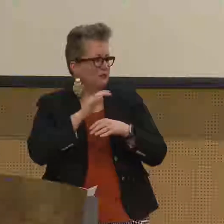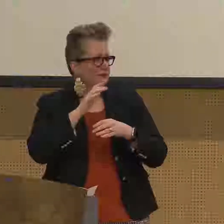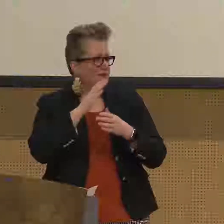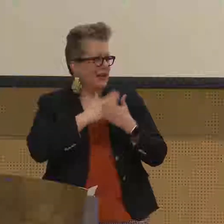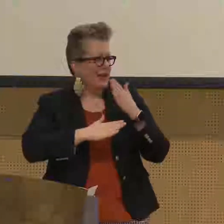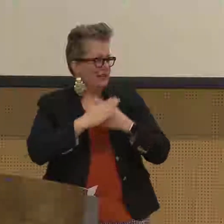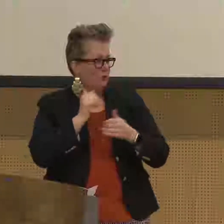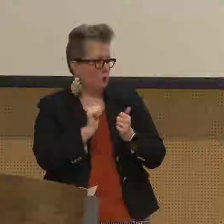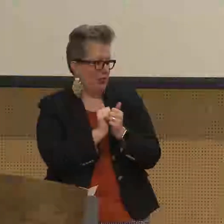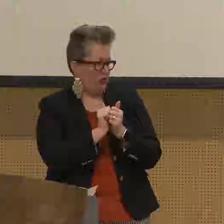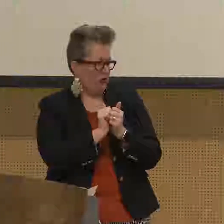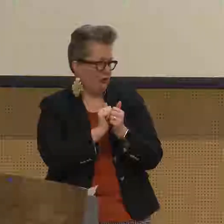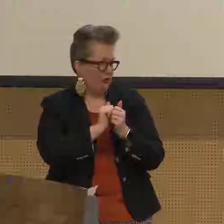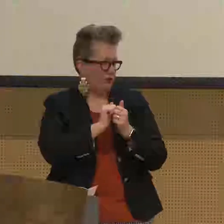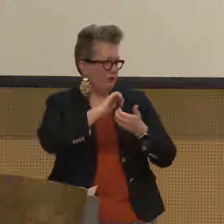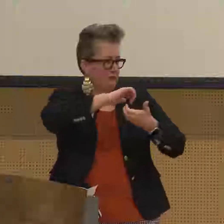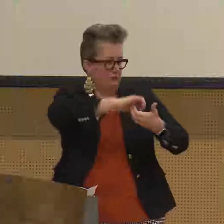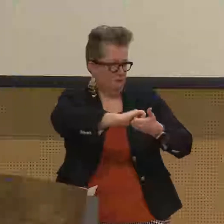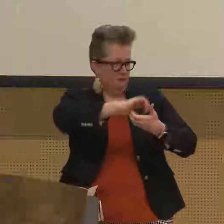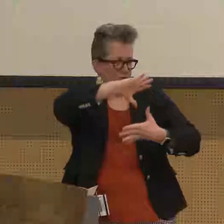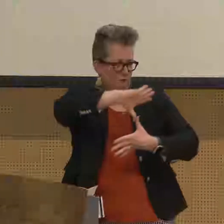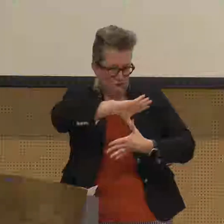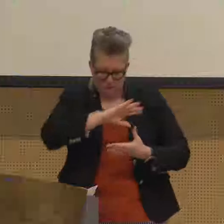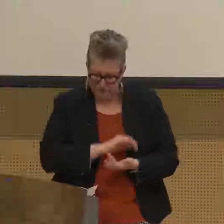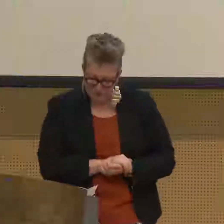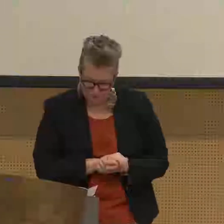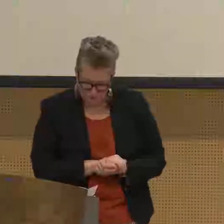which is, in English, Hands Together.